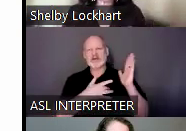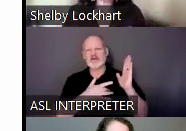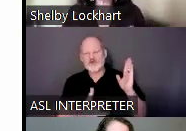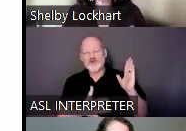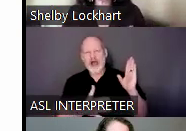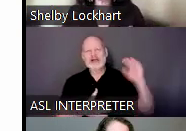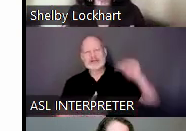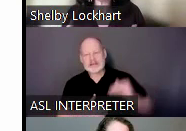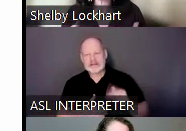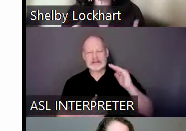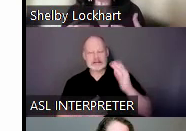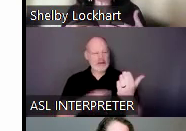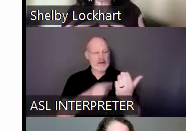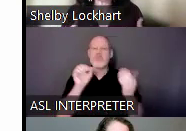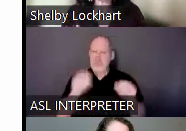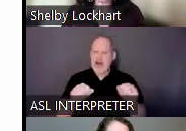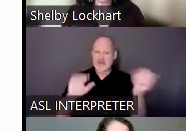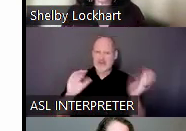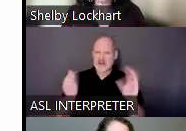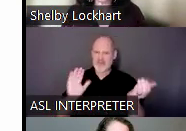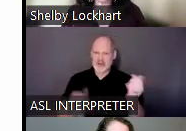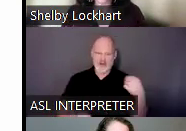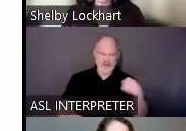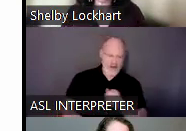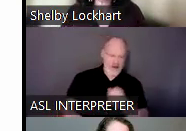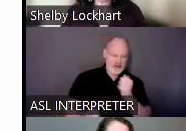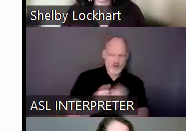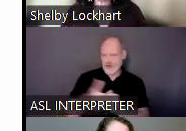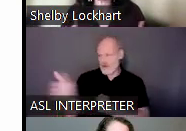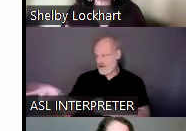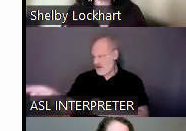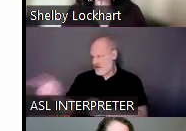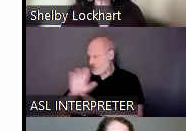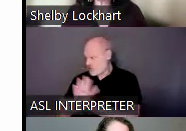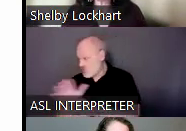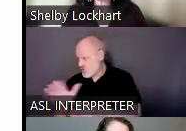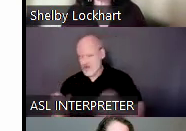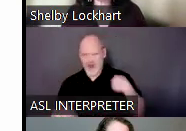other schools, we can see us compared to the state, and it's a really good starting